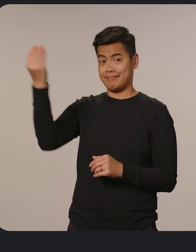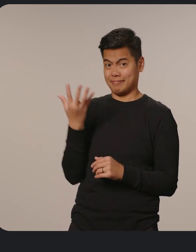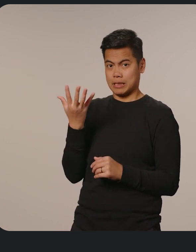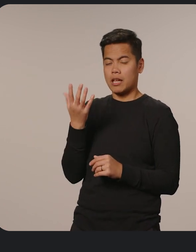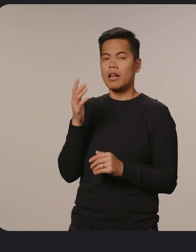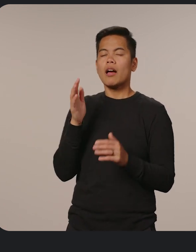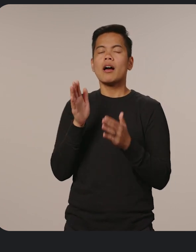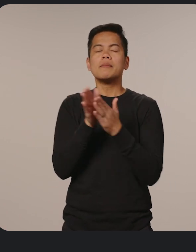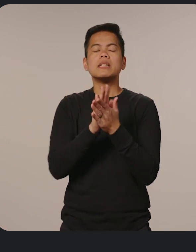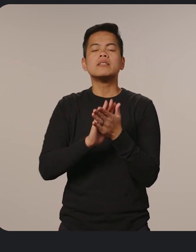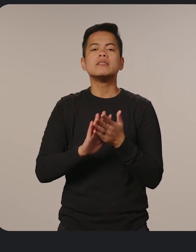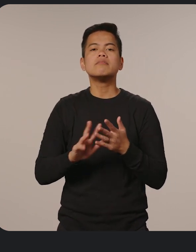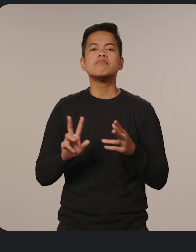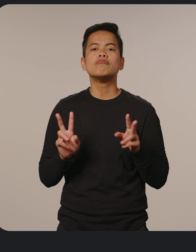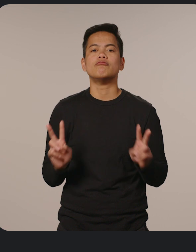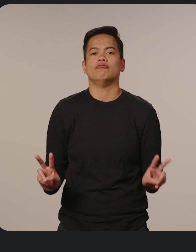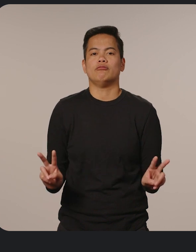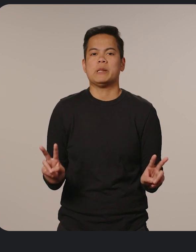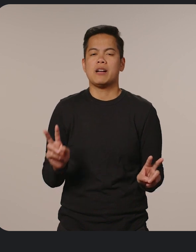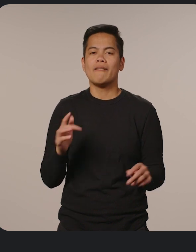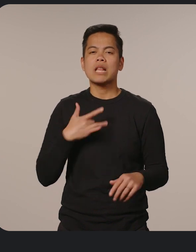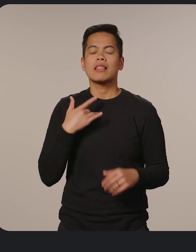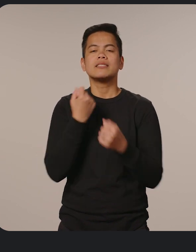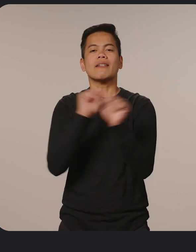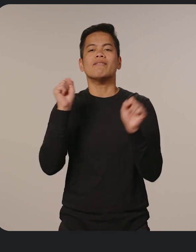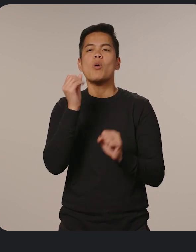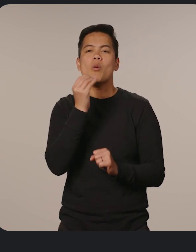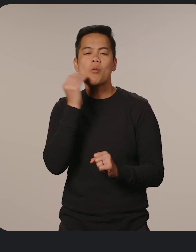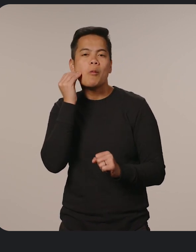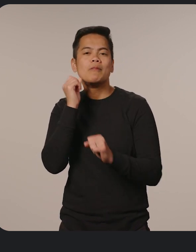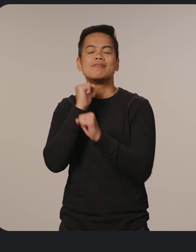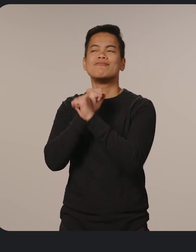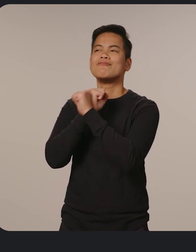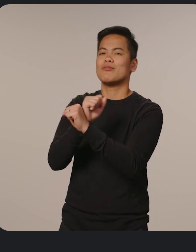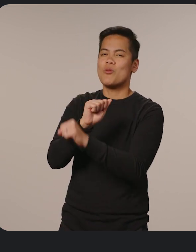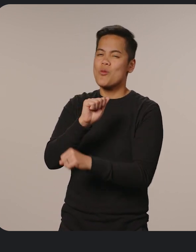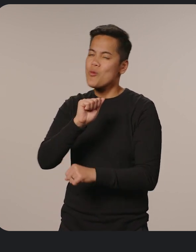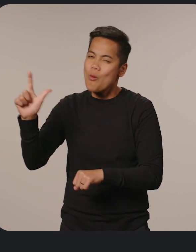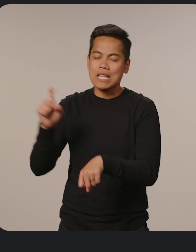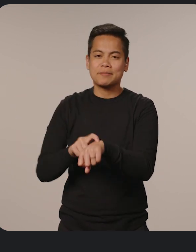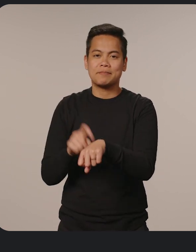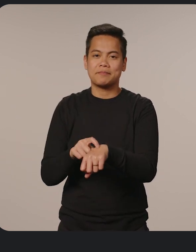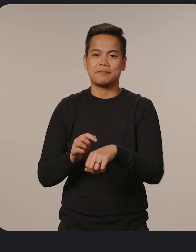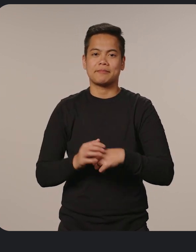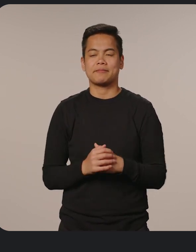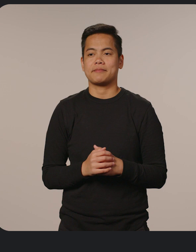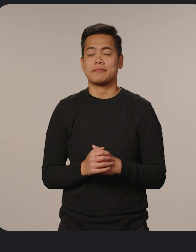safe and secure all the time. What if, when you and your family are away from home